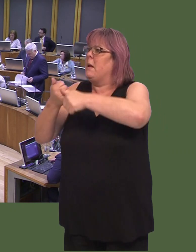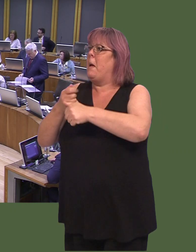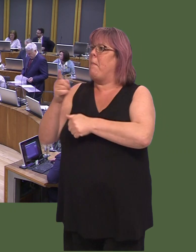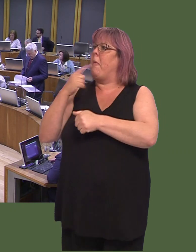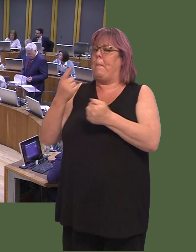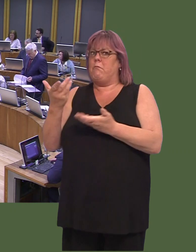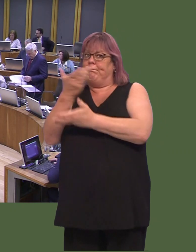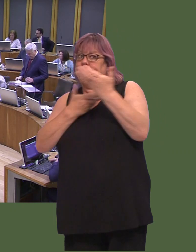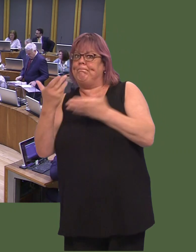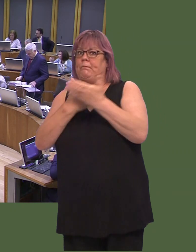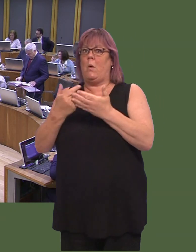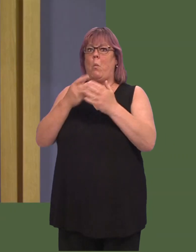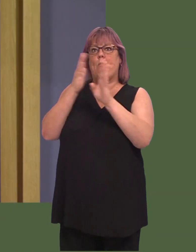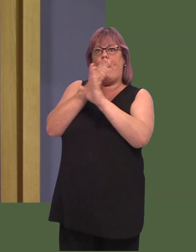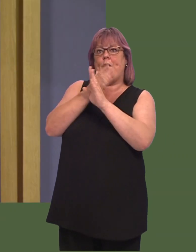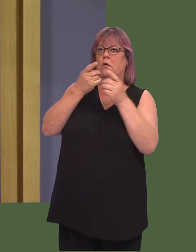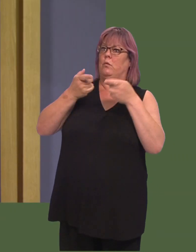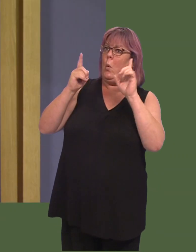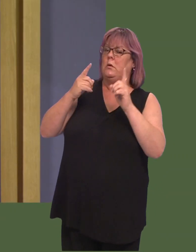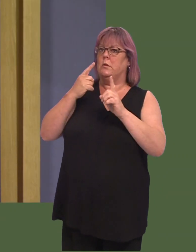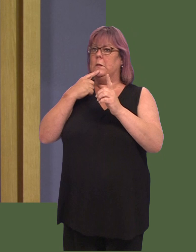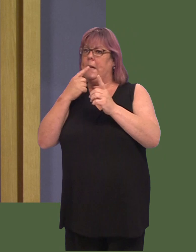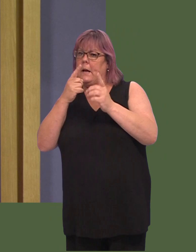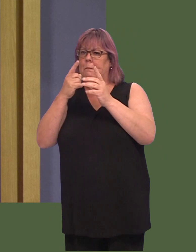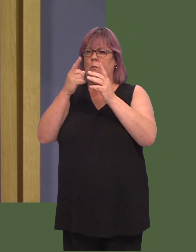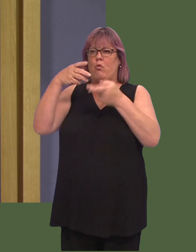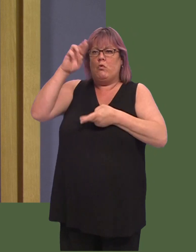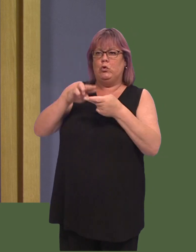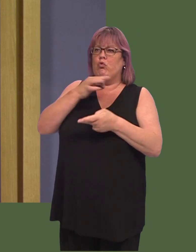with the industry, telling them how they might address this issue, whereas I'm not seeing